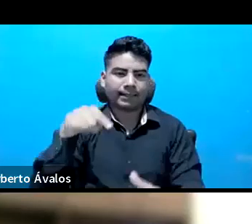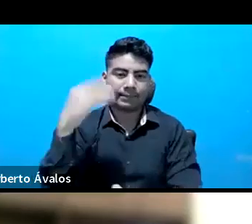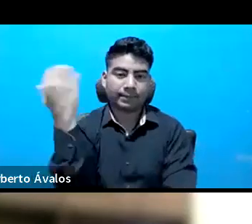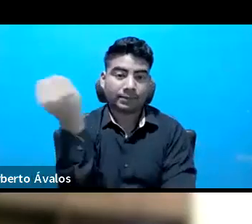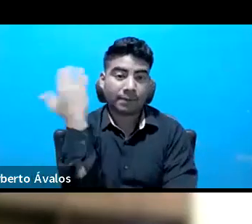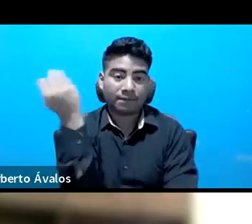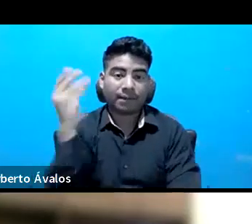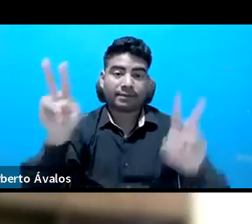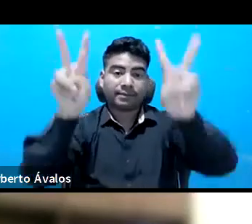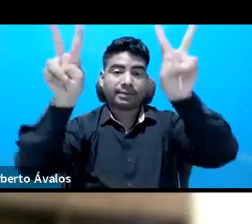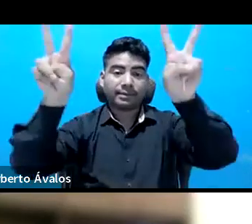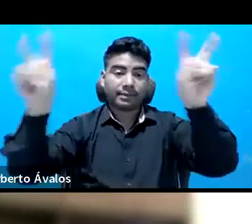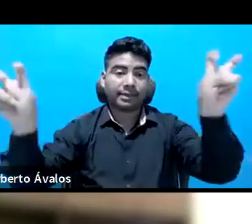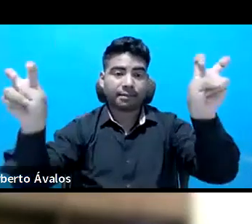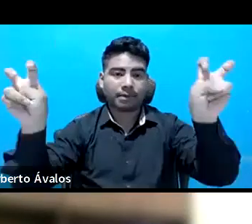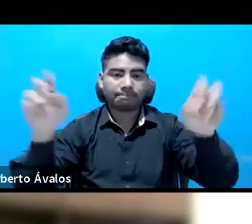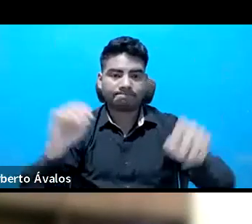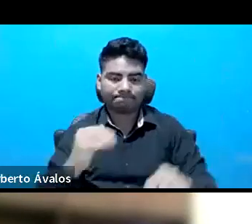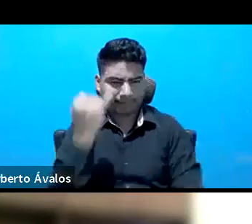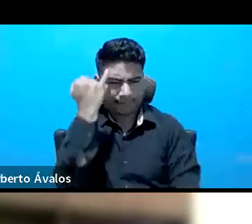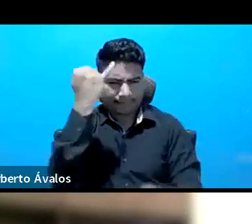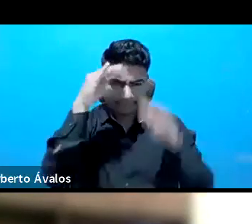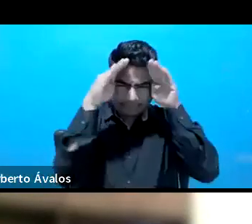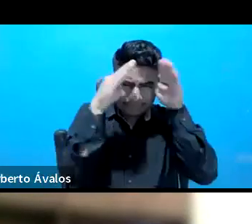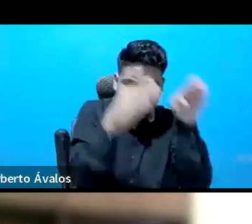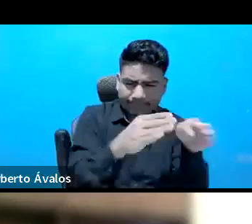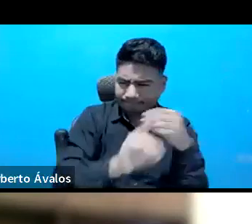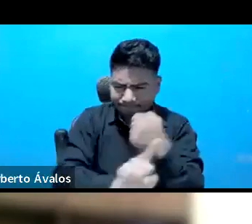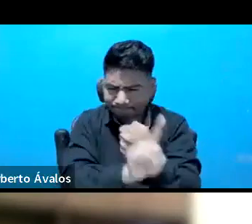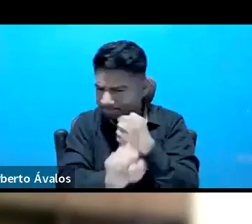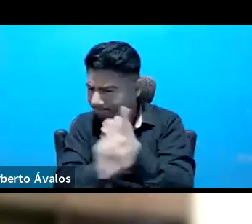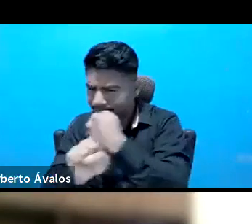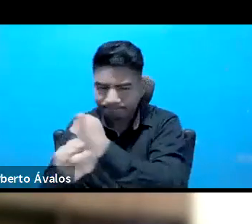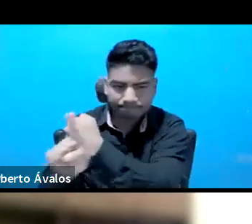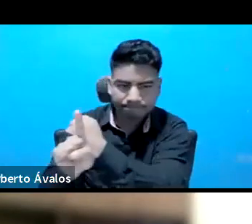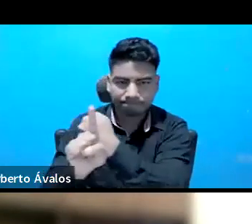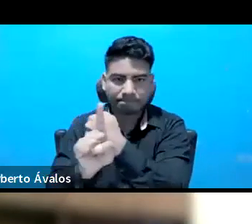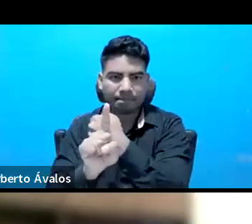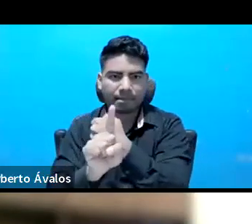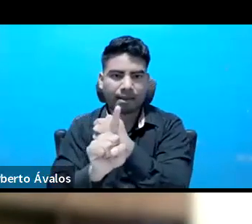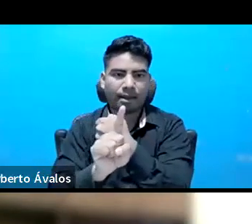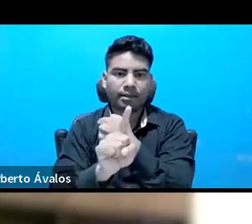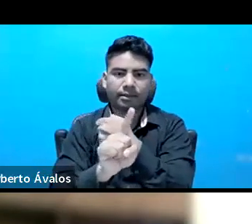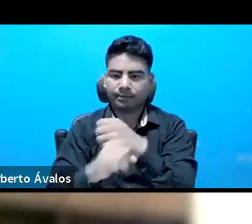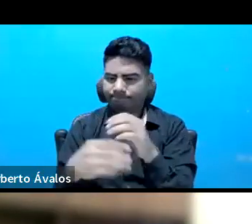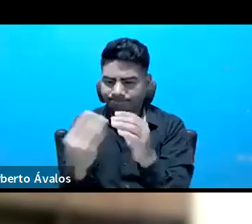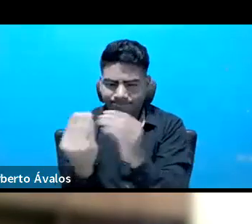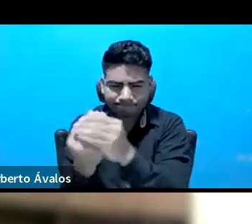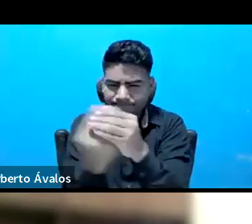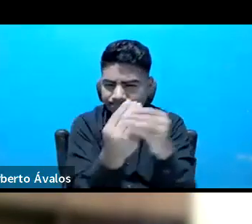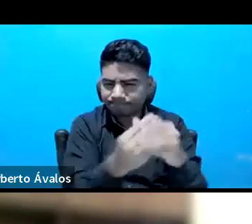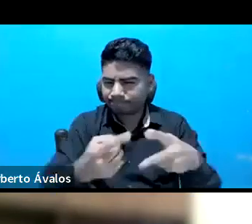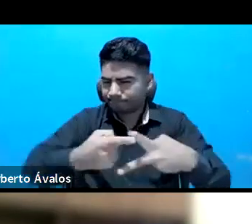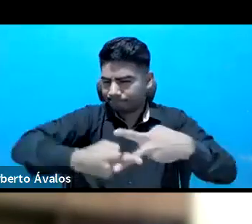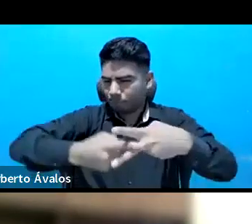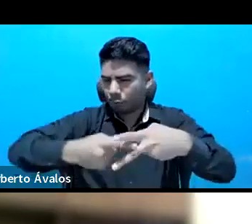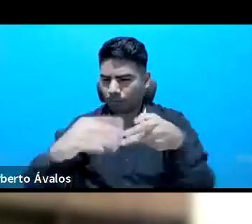Samuel in Manita toilet personas kenos, a companion, and Simon audio, and then inclusion n in an advocacy in Mathematica